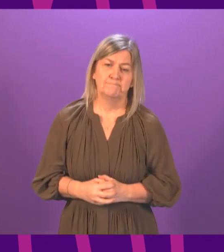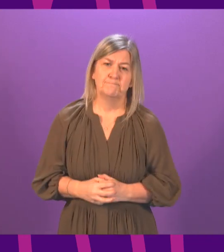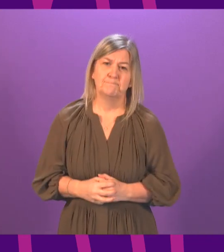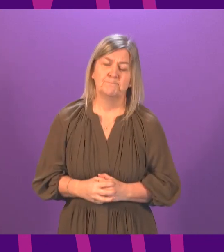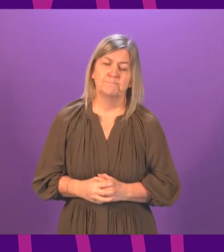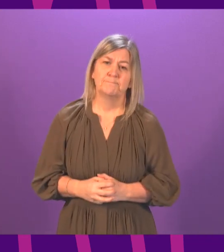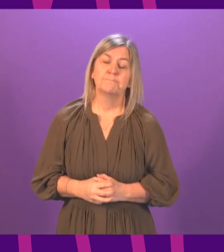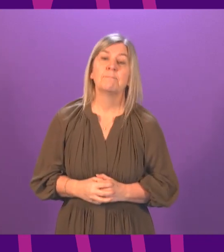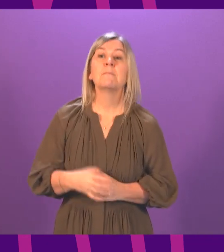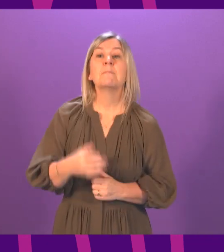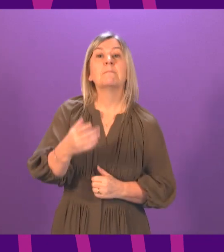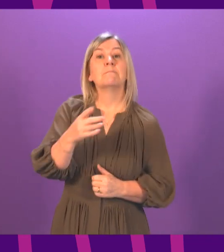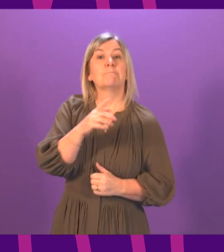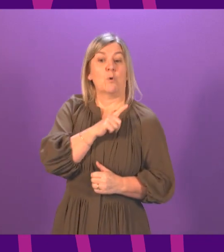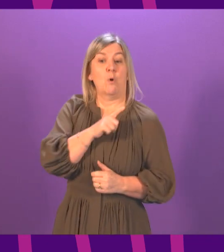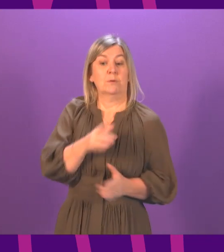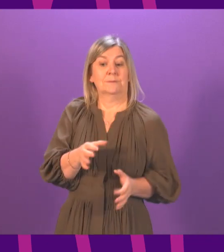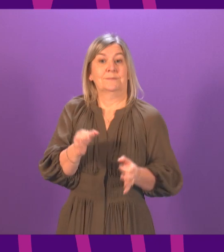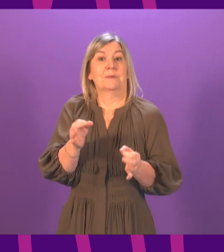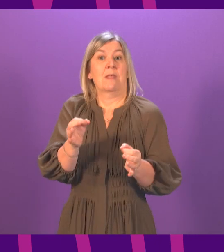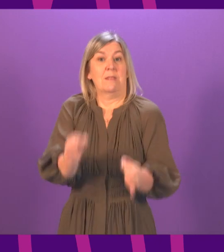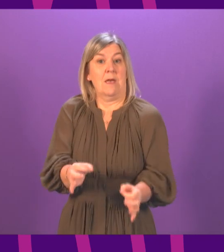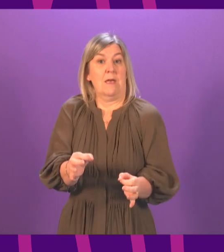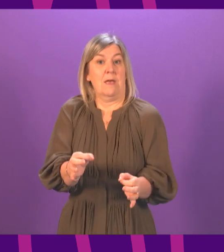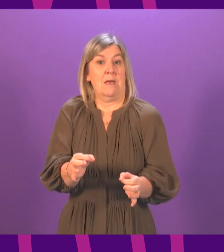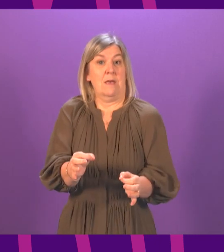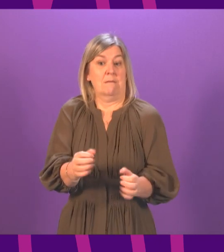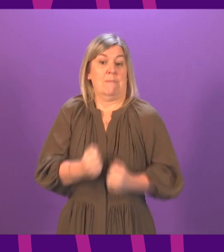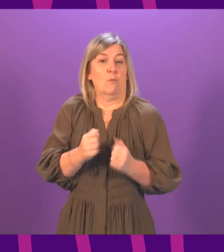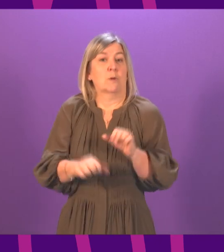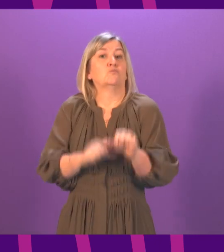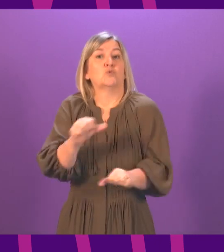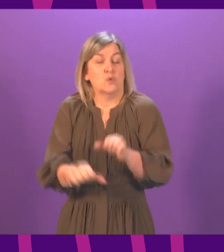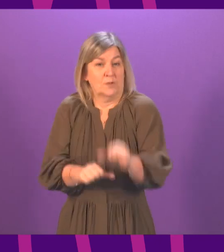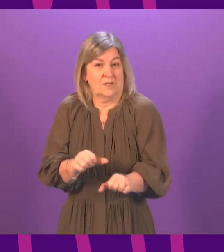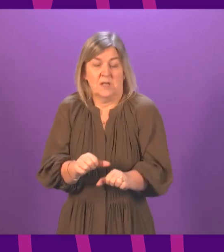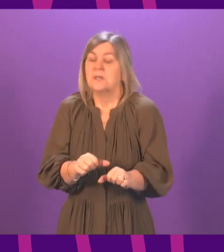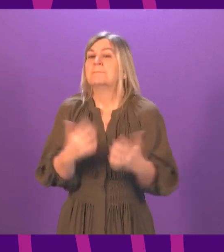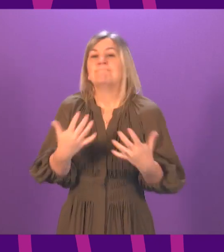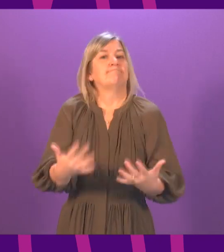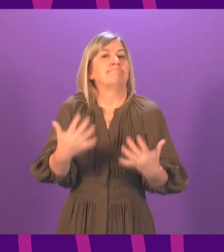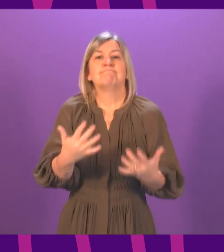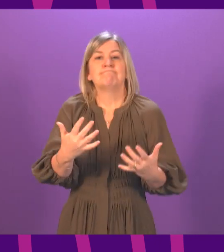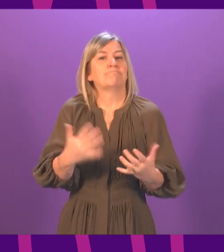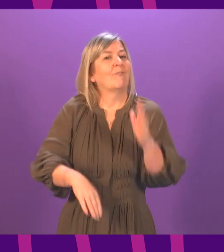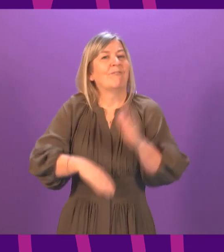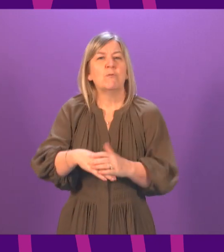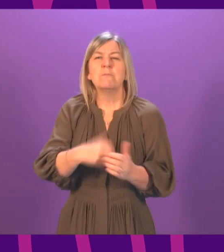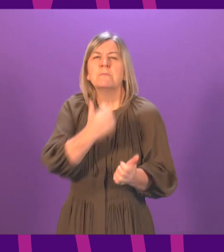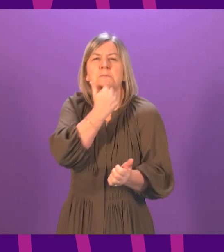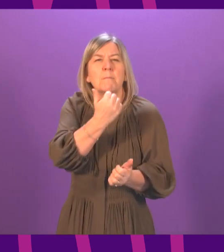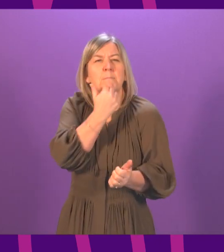Due to a hold-up in the processing of data from yesterday, I do not yet have the figure for the total number of people who have received their first dose of vaccine. That figure will